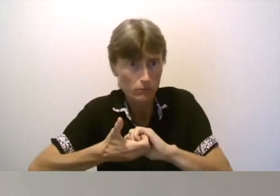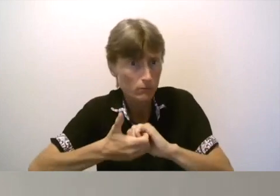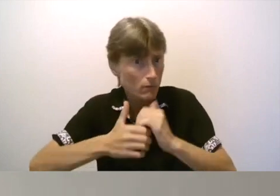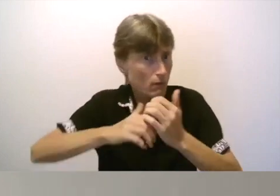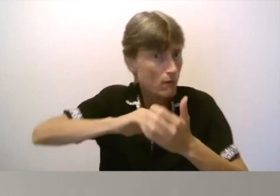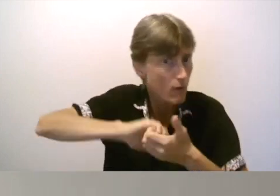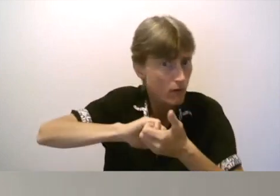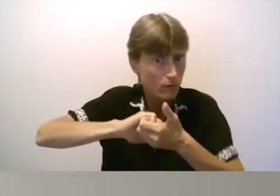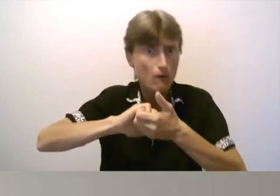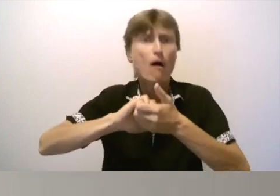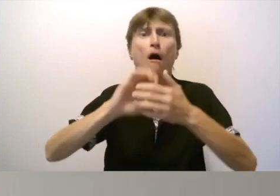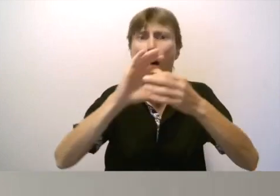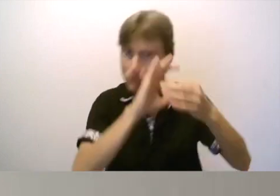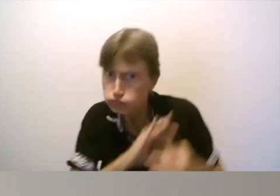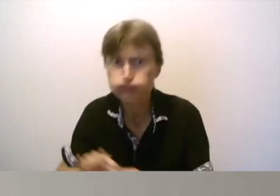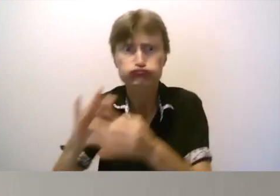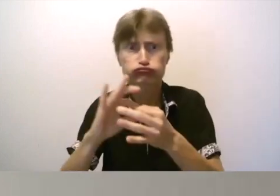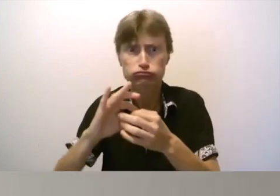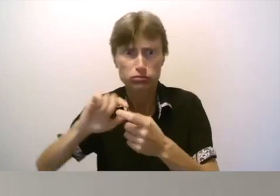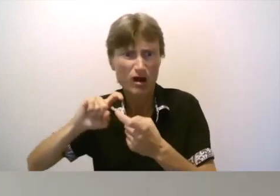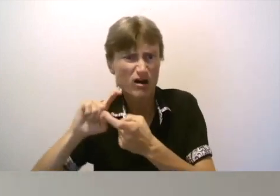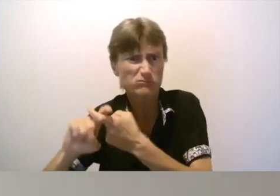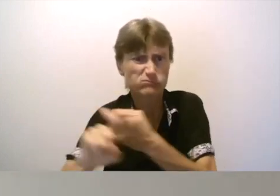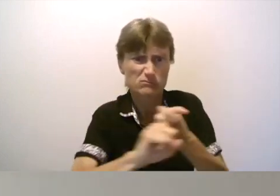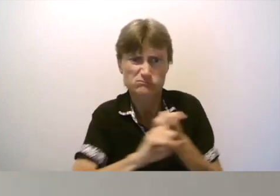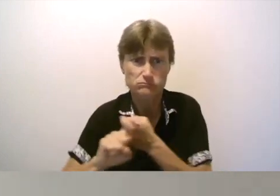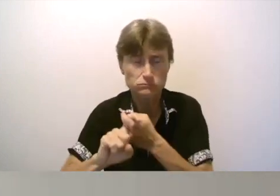you know my experience as being an artist is